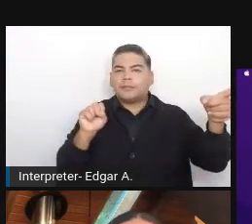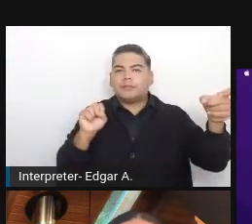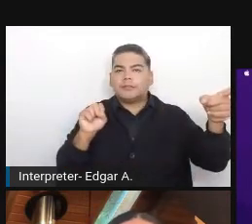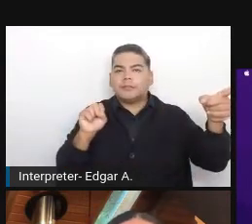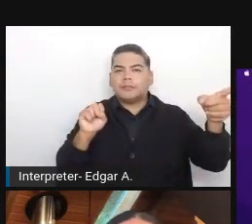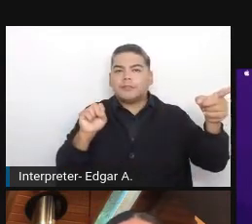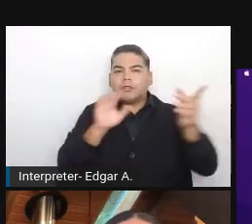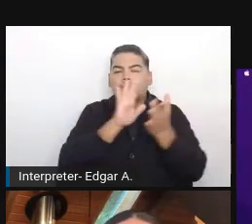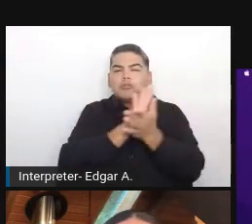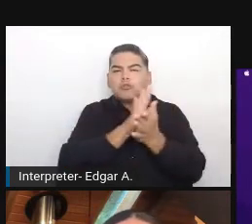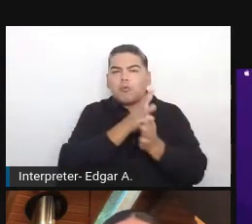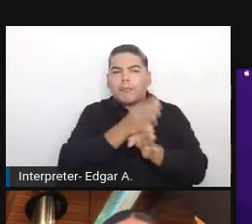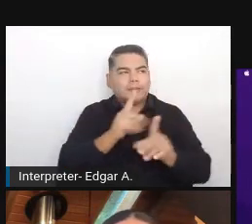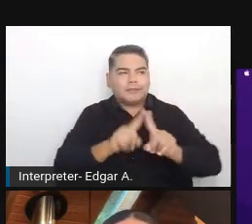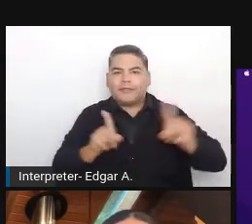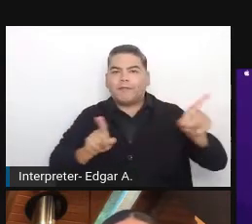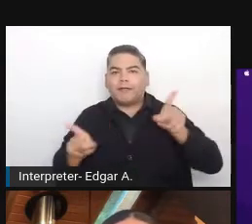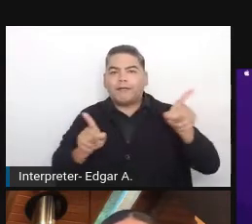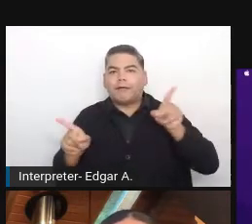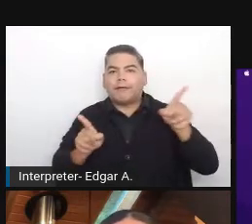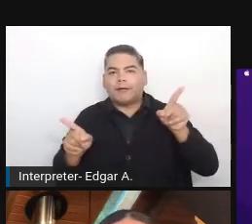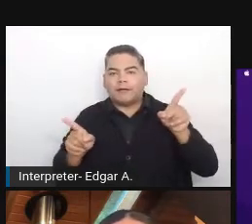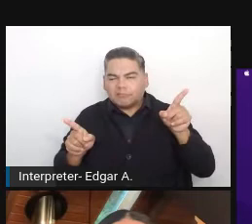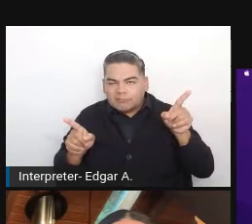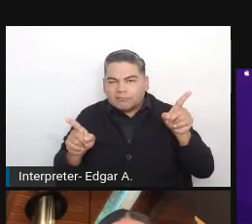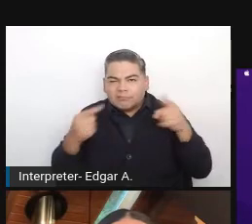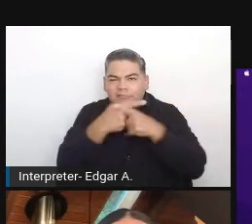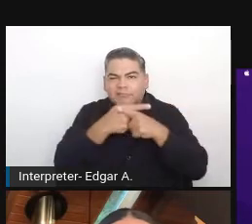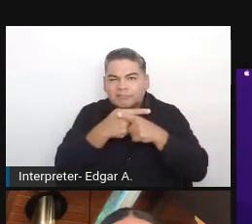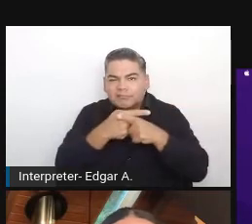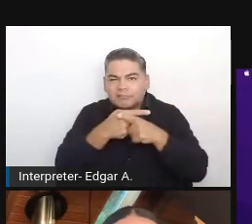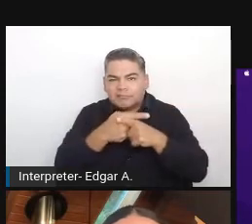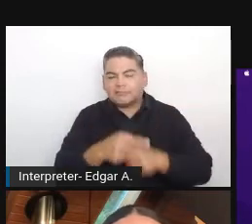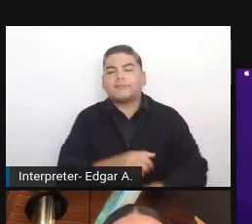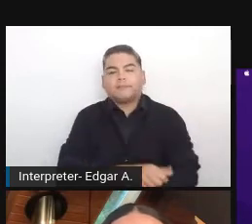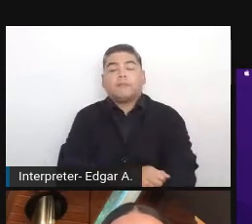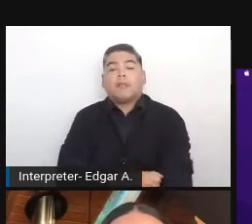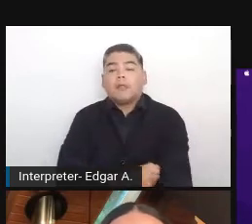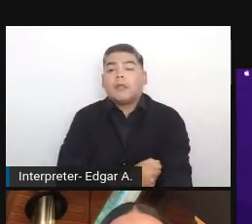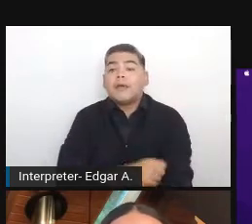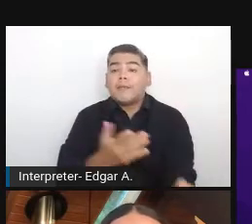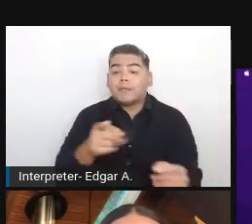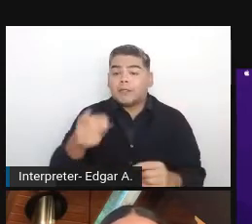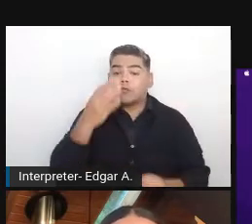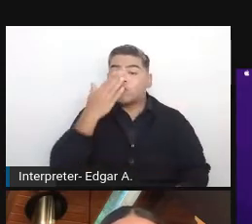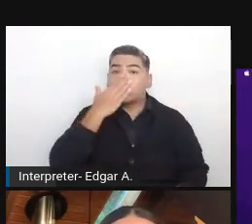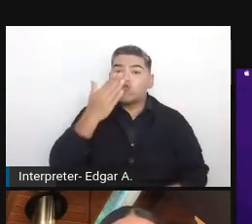Google CAPTCHA version 3 is user-friendly but maybe has some privacy issues.